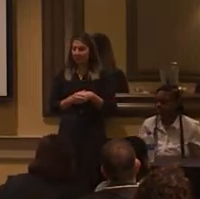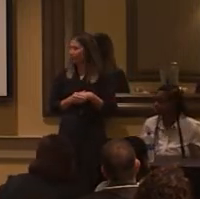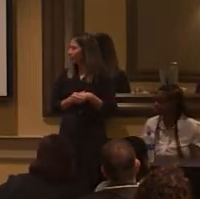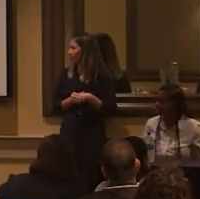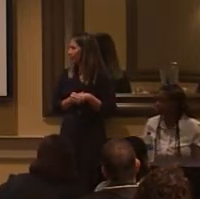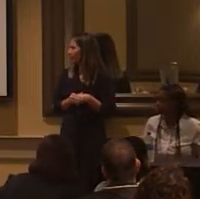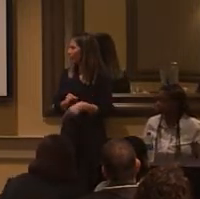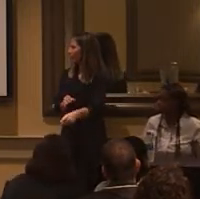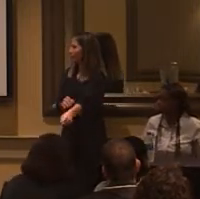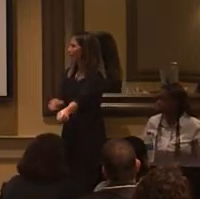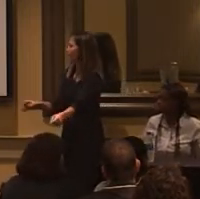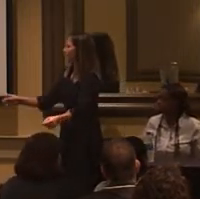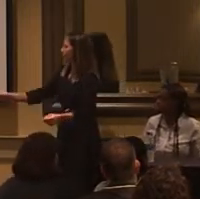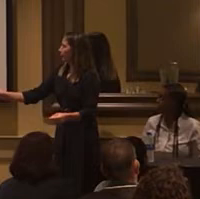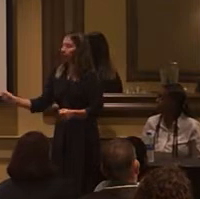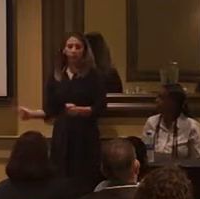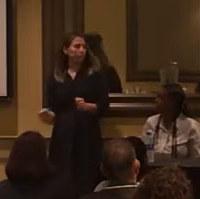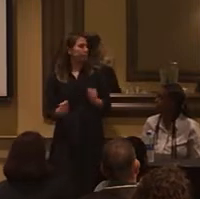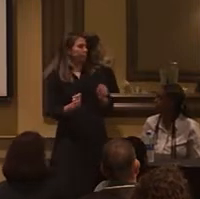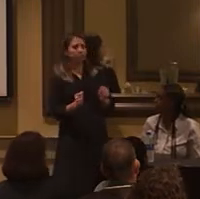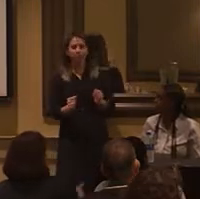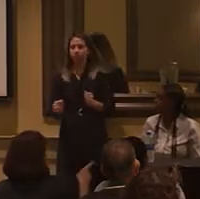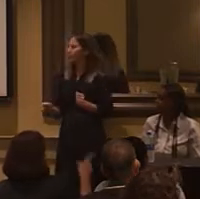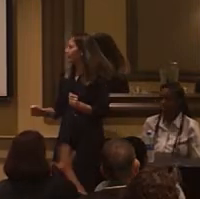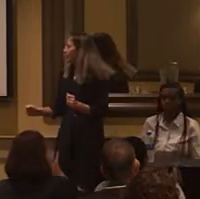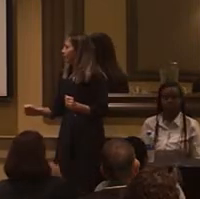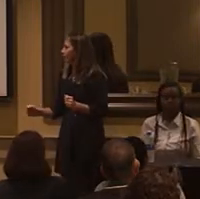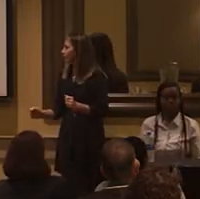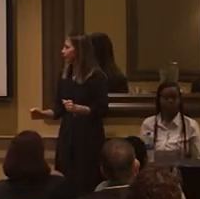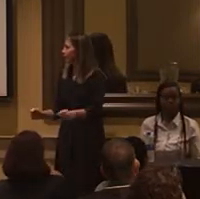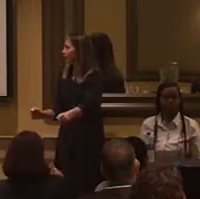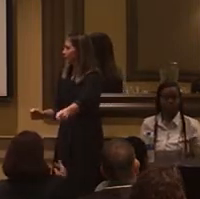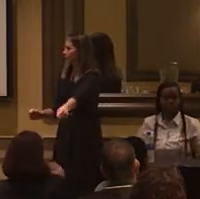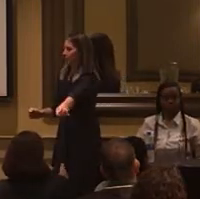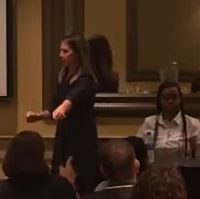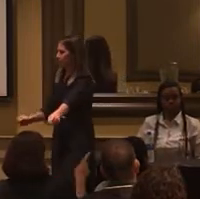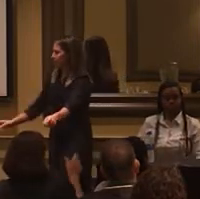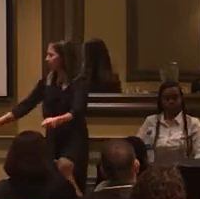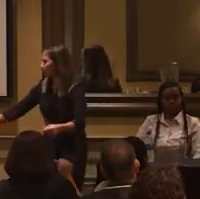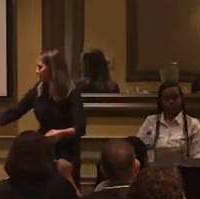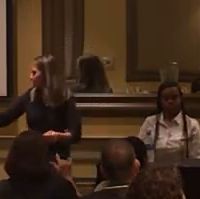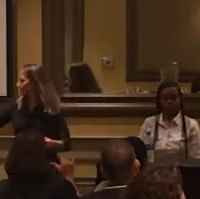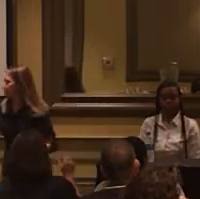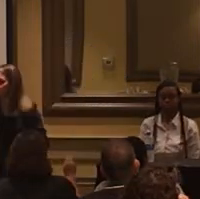OK, so I'm gonna just start real quick. I'm Allyson Dudich from Broward County.